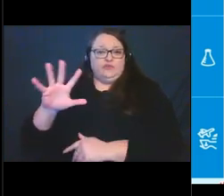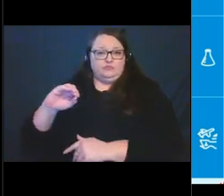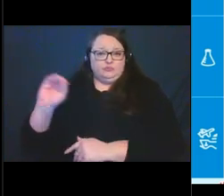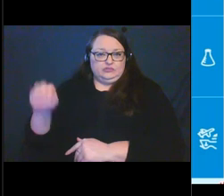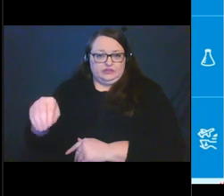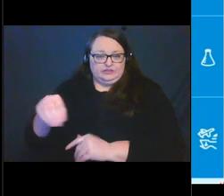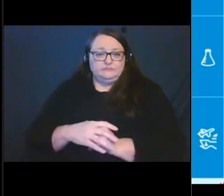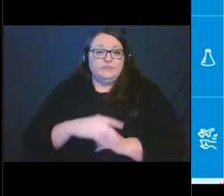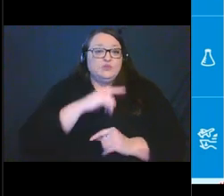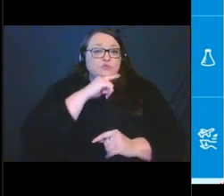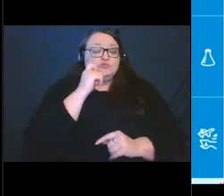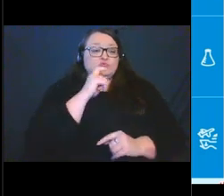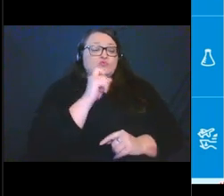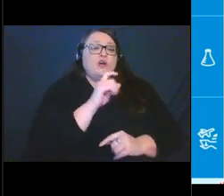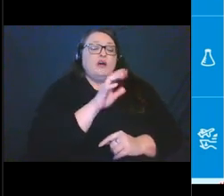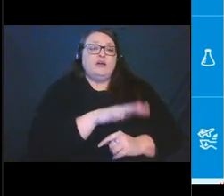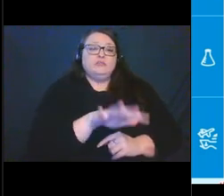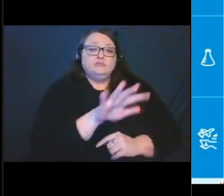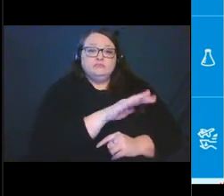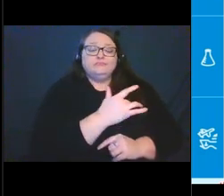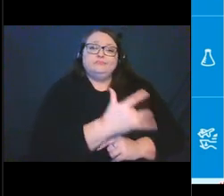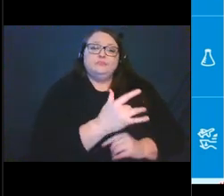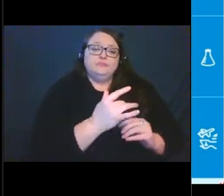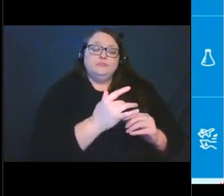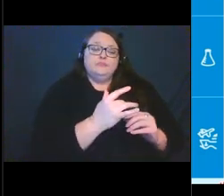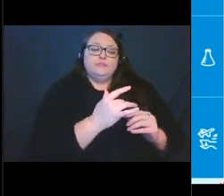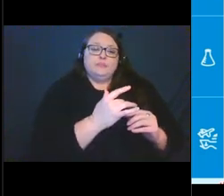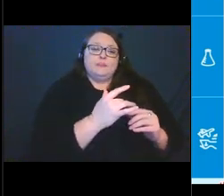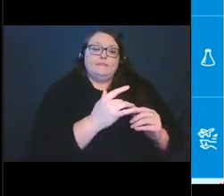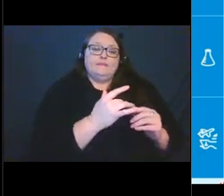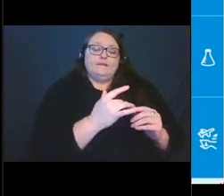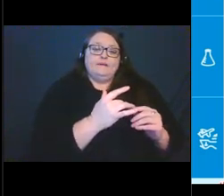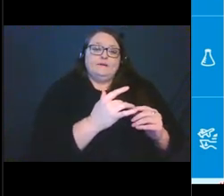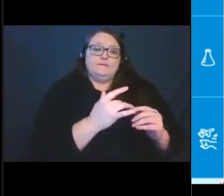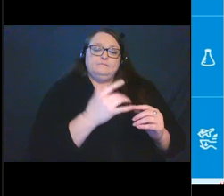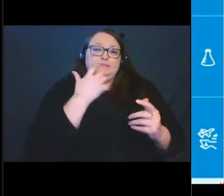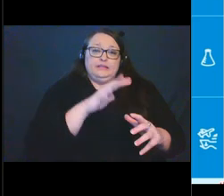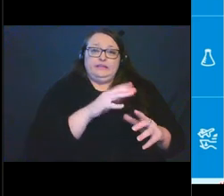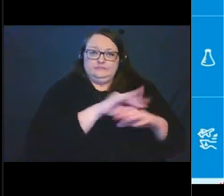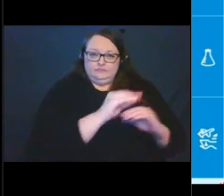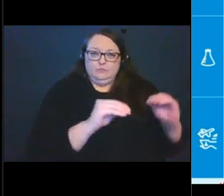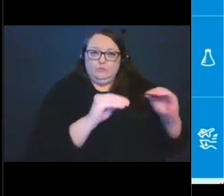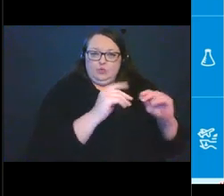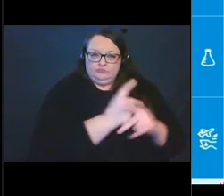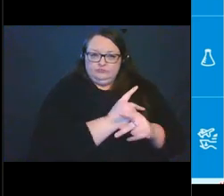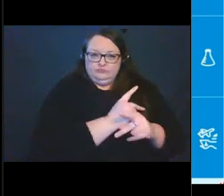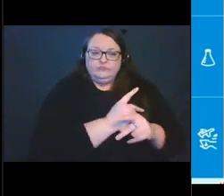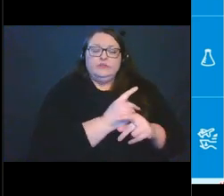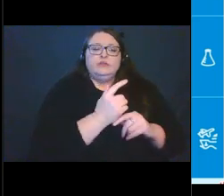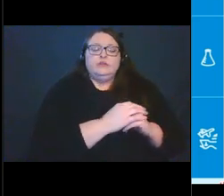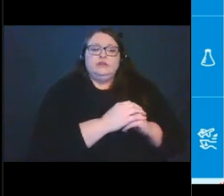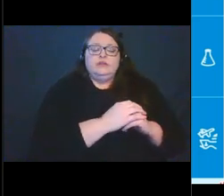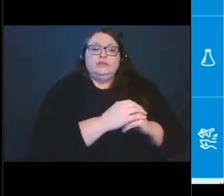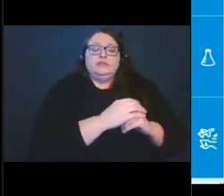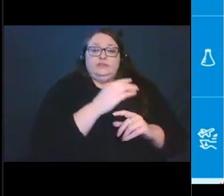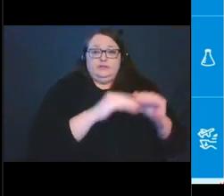afternoon temperatures is generally much more substantial than that from humidity. Therefore, the contribution from the maximum temperature gets the greater weight,